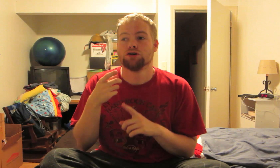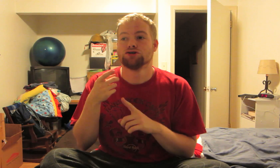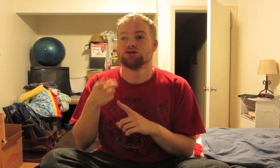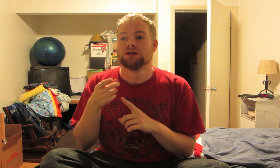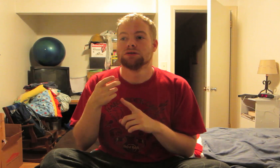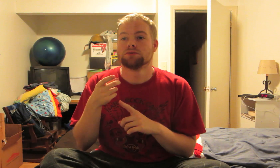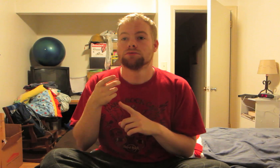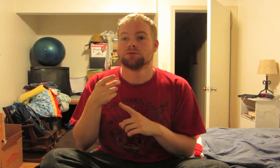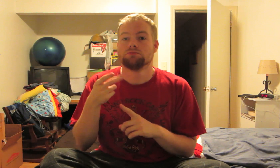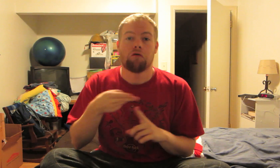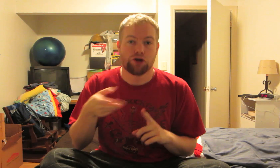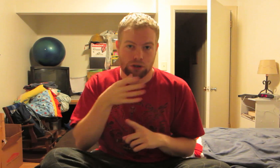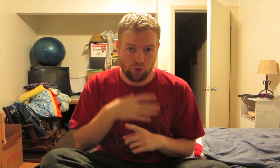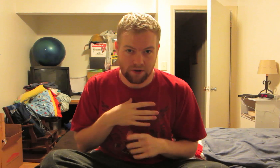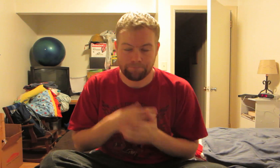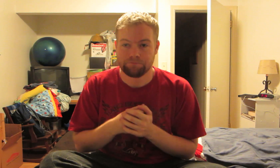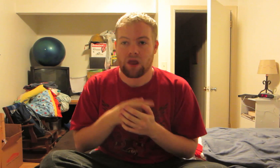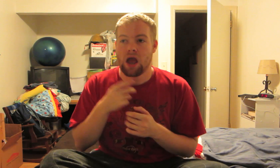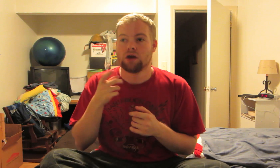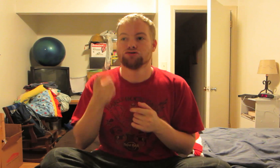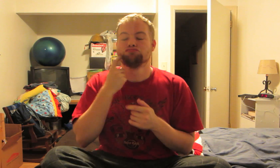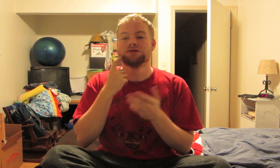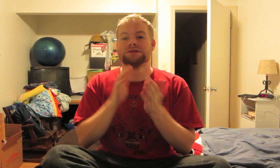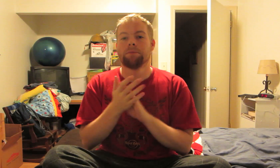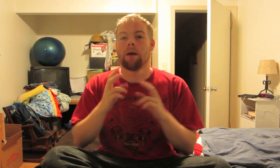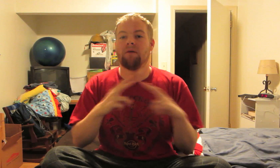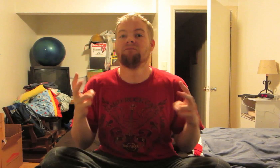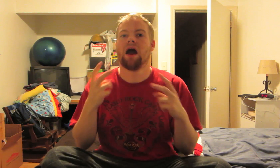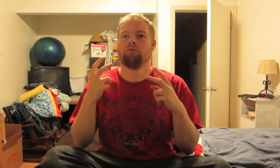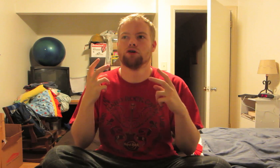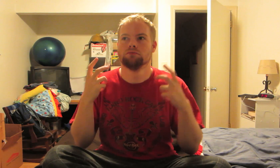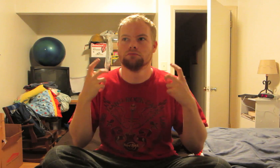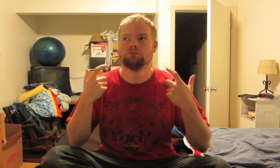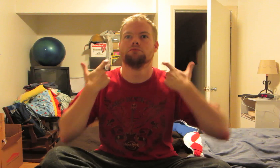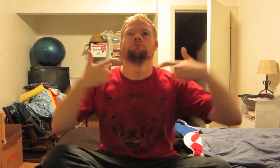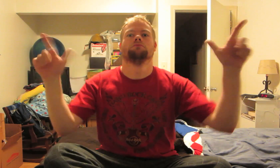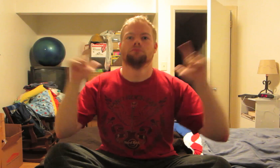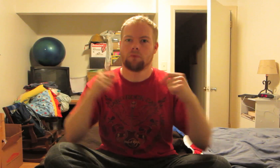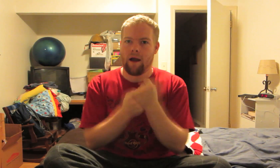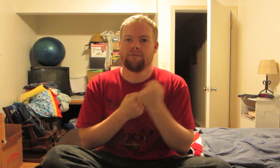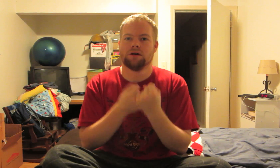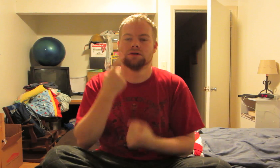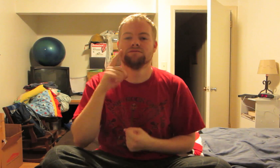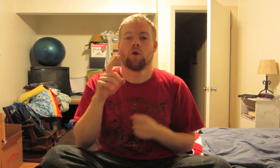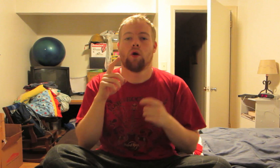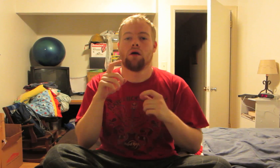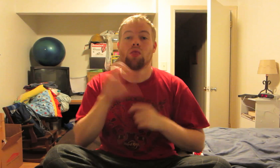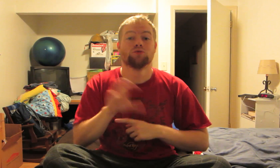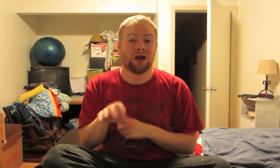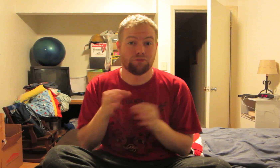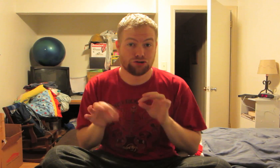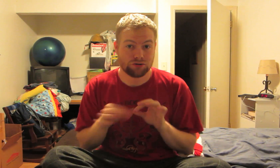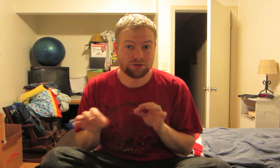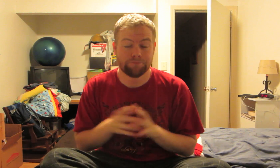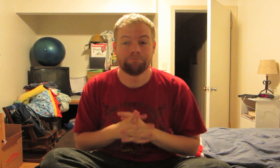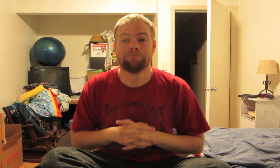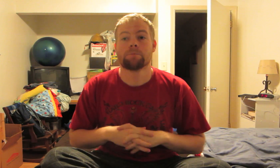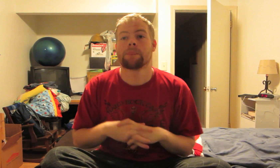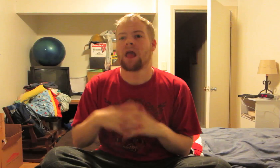She's a hard of hearing woman. And she's recently become a very big advocate for closed captioning.